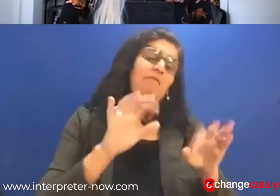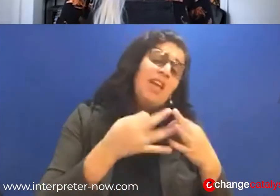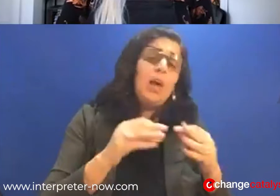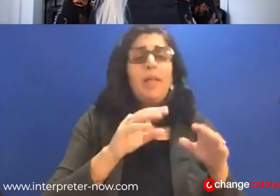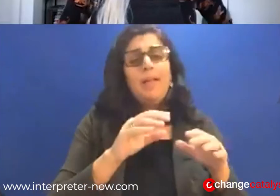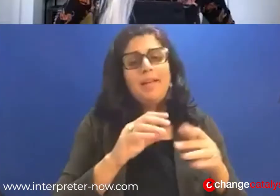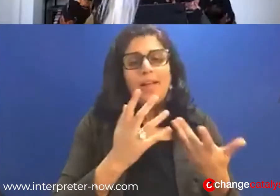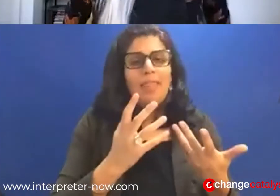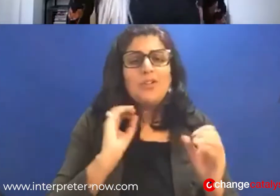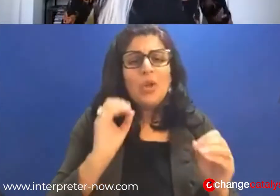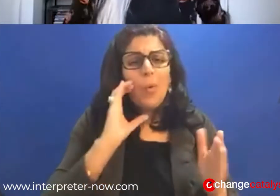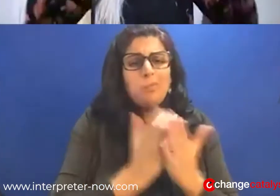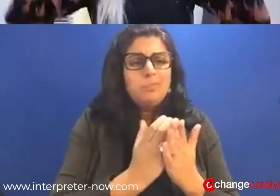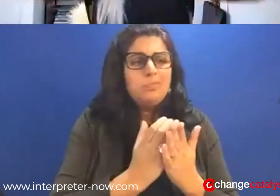Like, this is where I can be wrong.